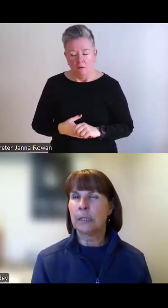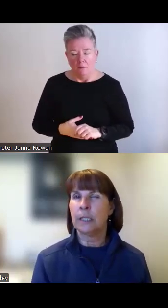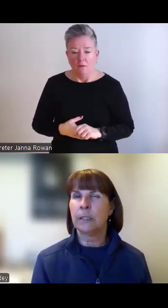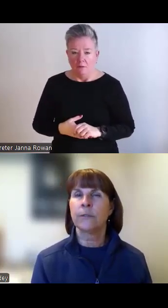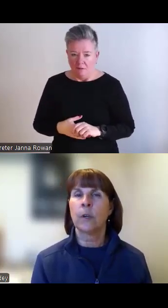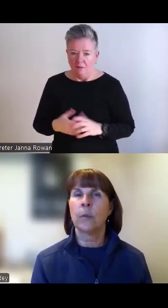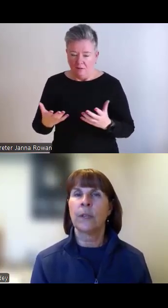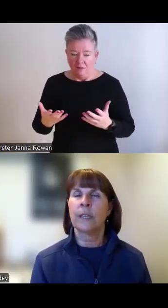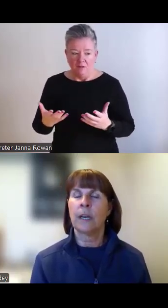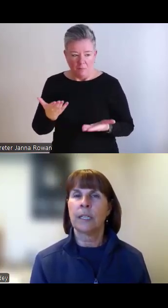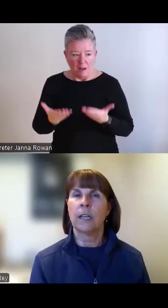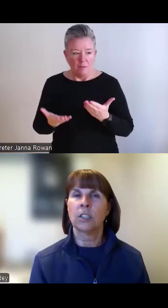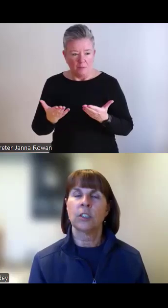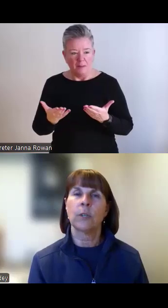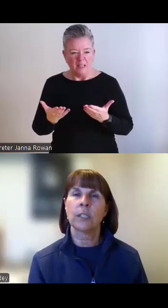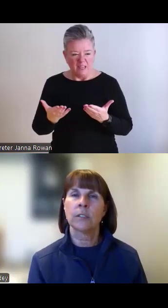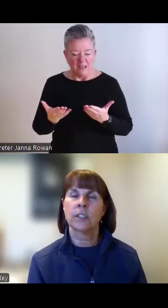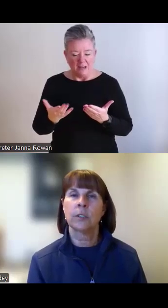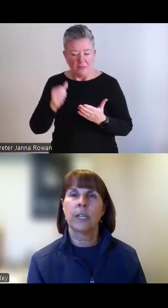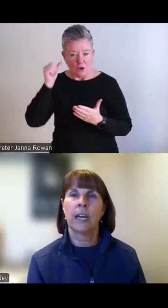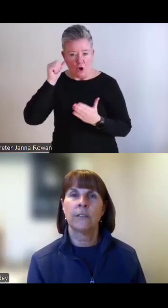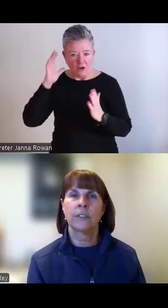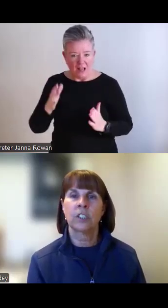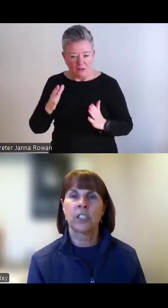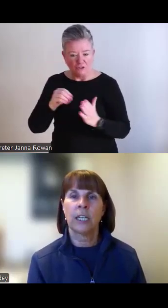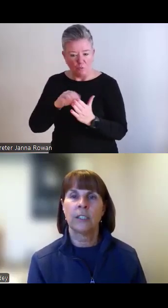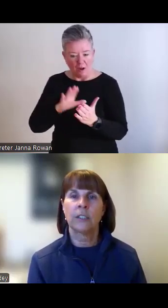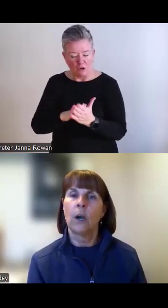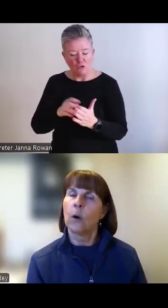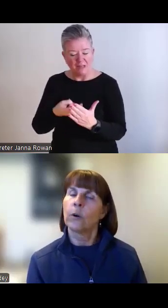be gleaned from the audiology records that you would have for the child,